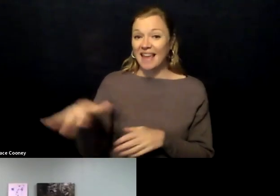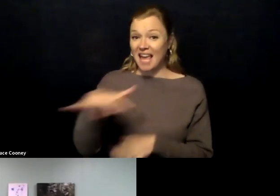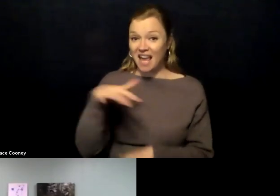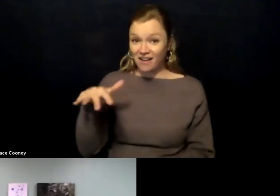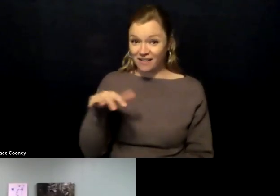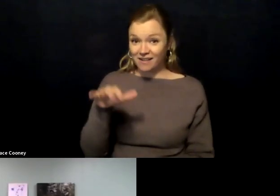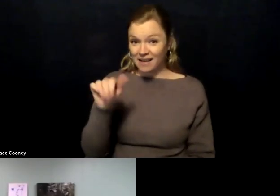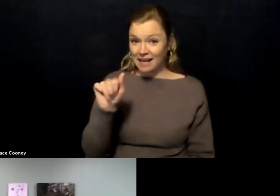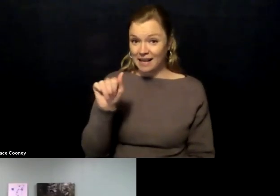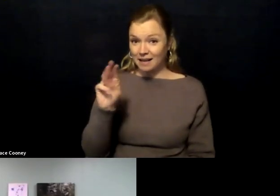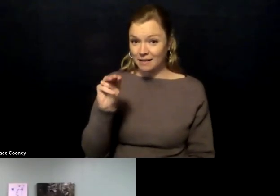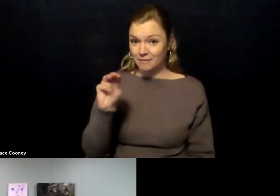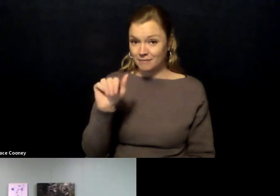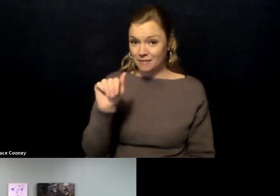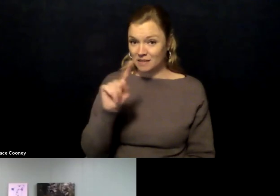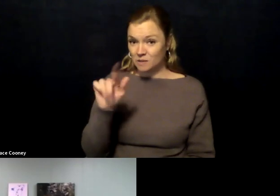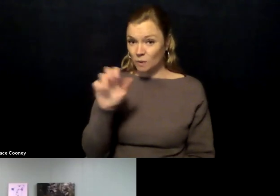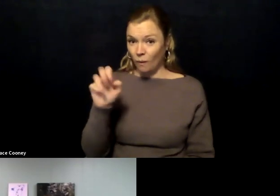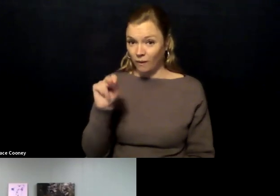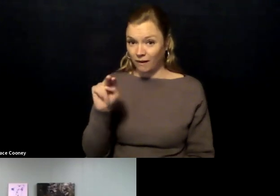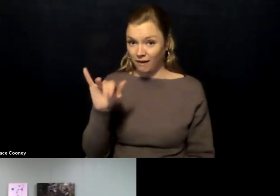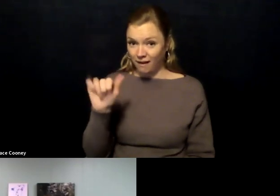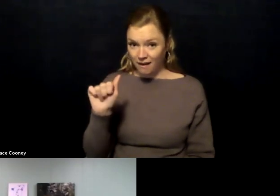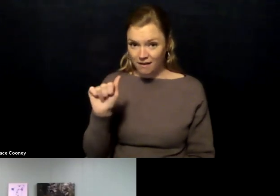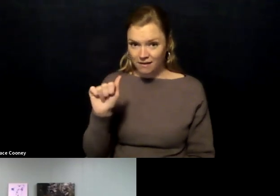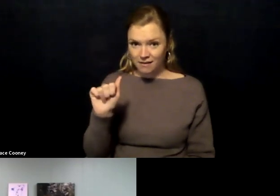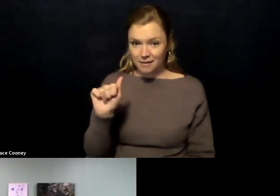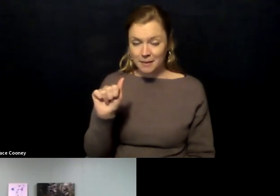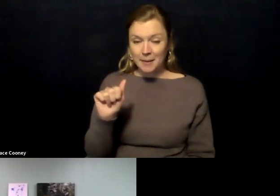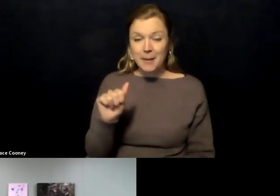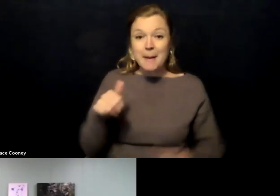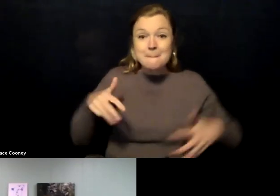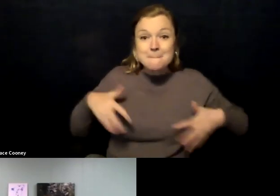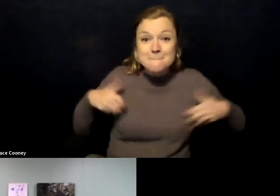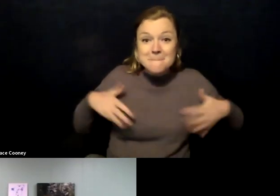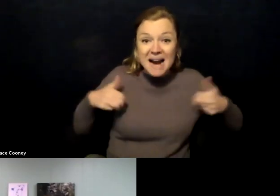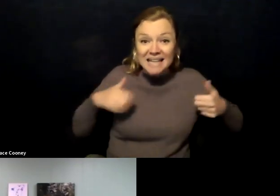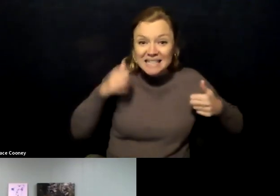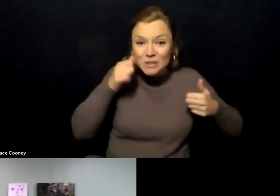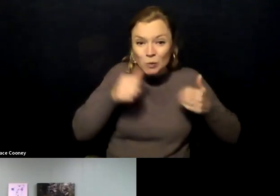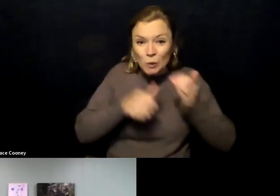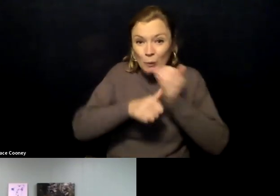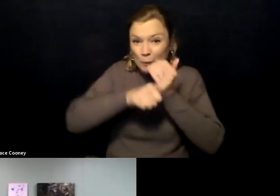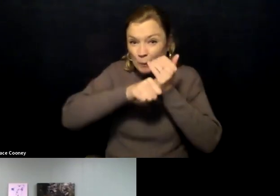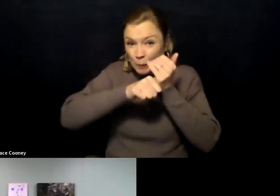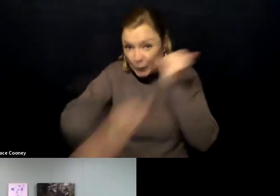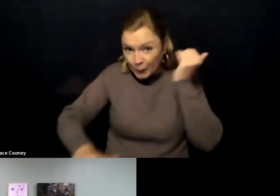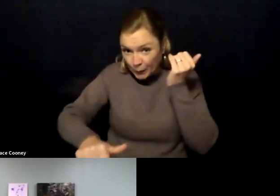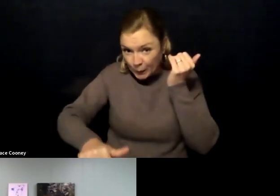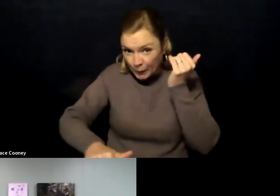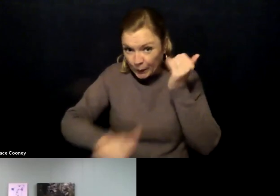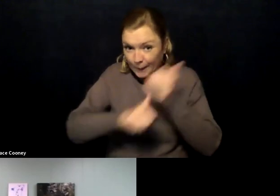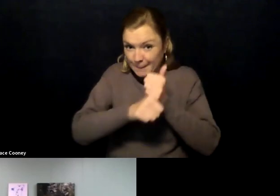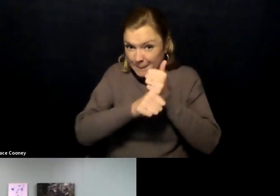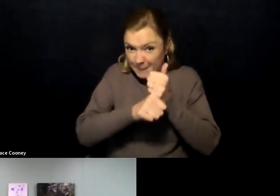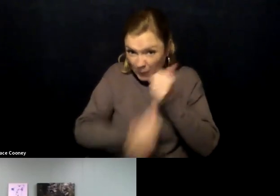poop on someone,